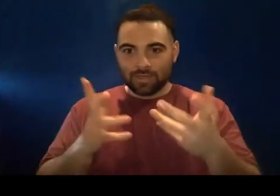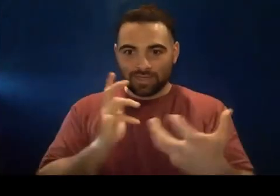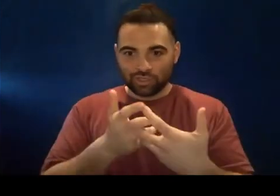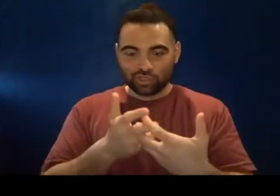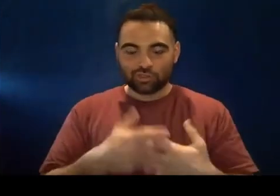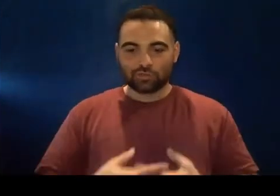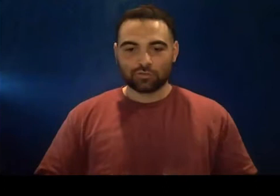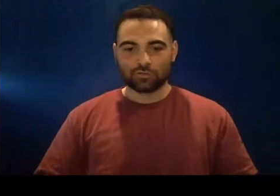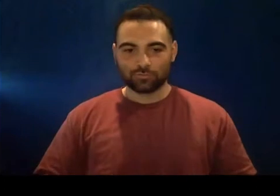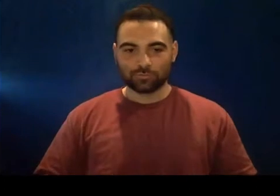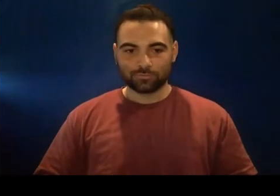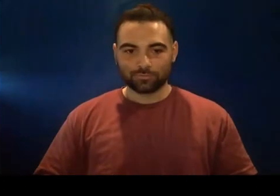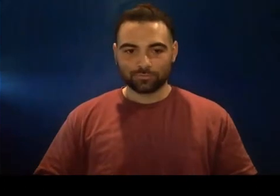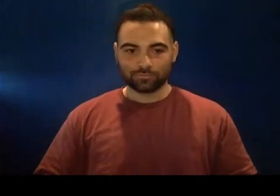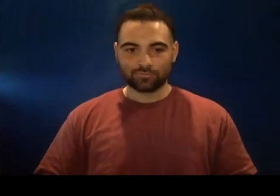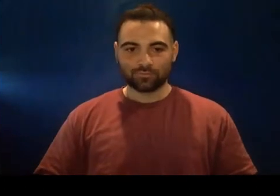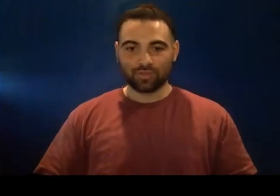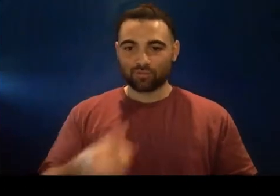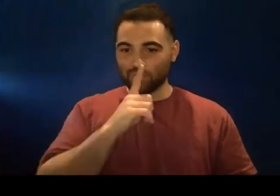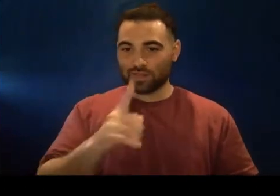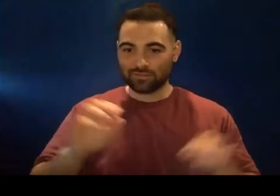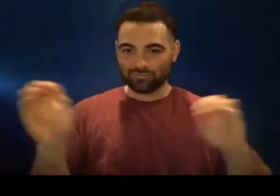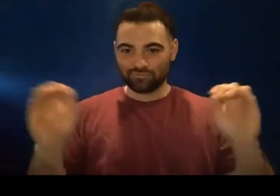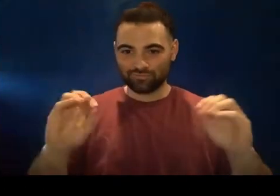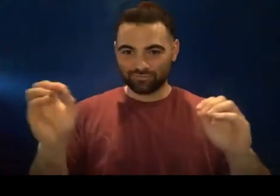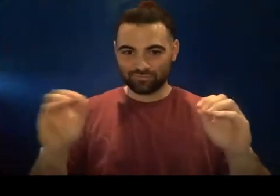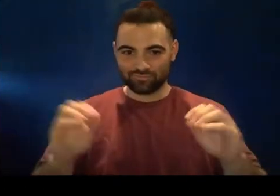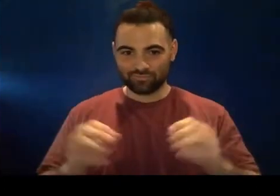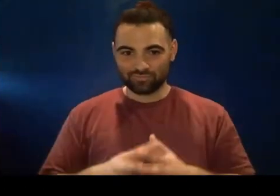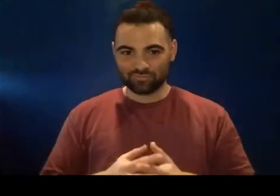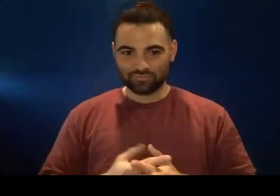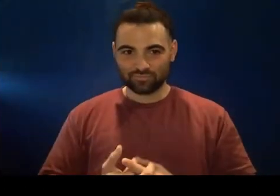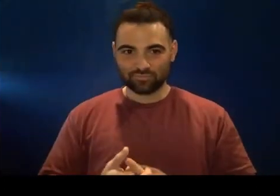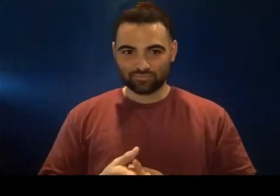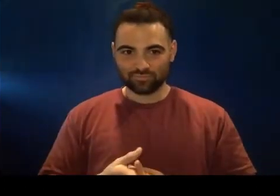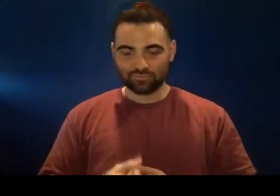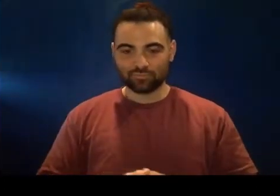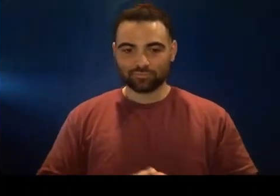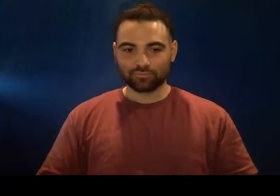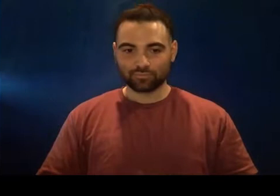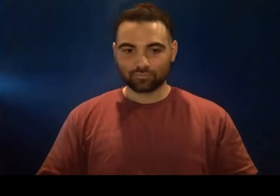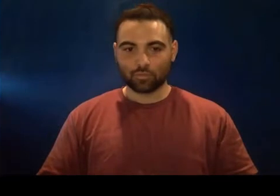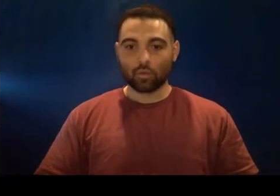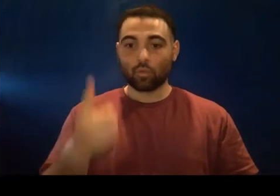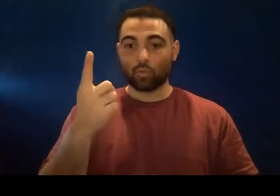that don't really exist in any subway stations that should be there. And I think the most egregious aside from the elevators,